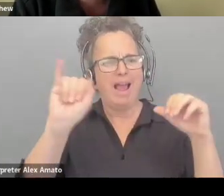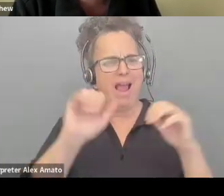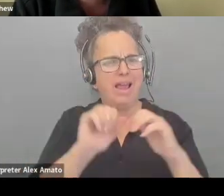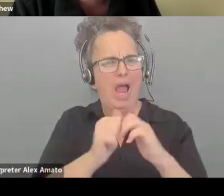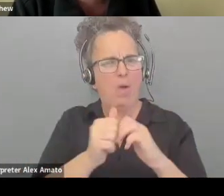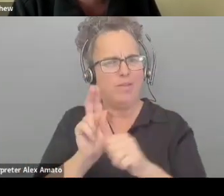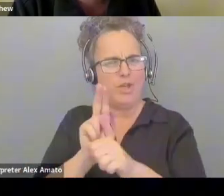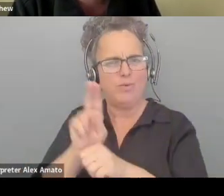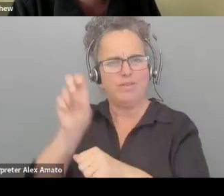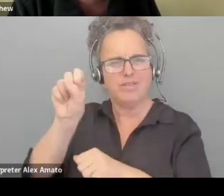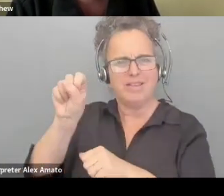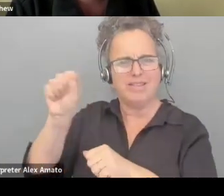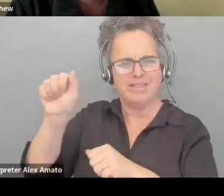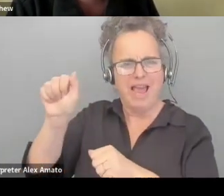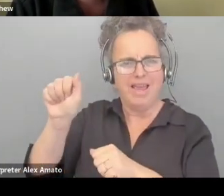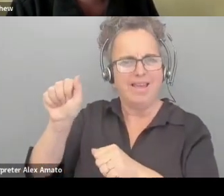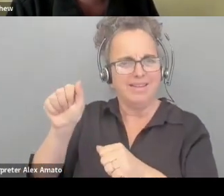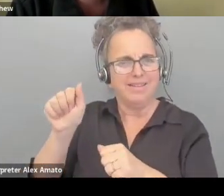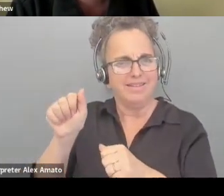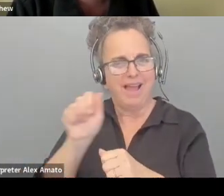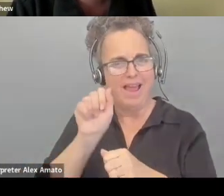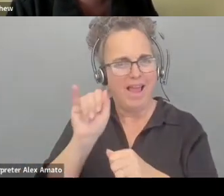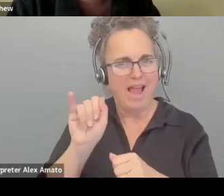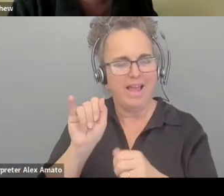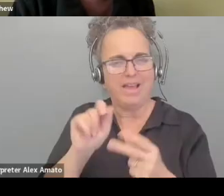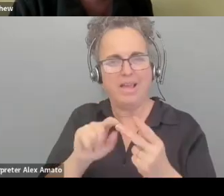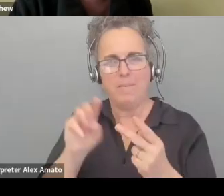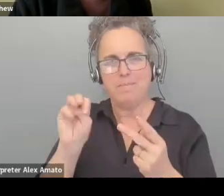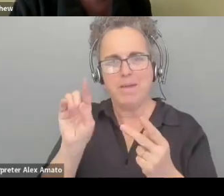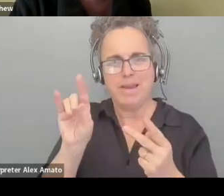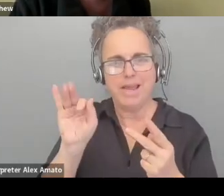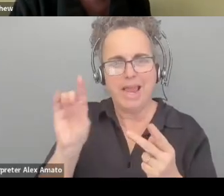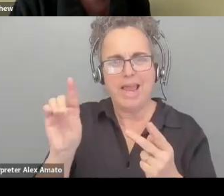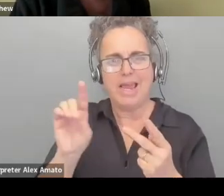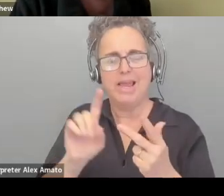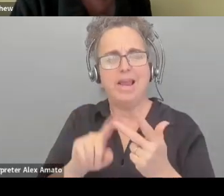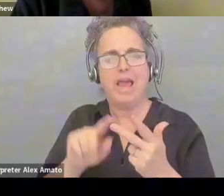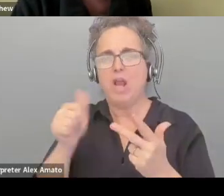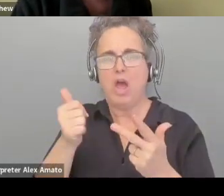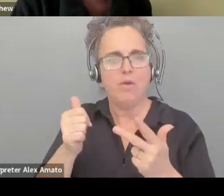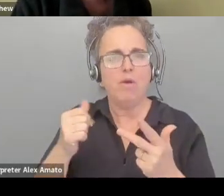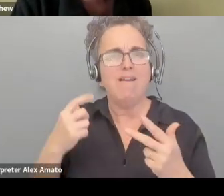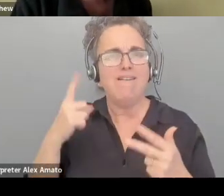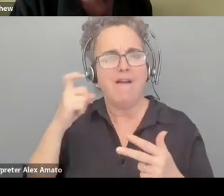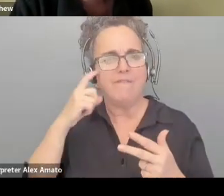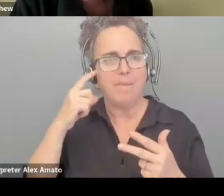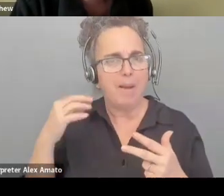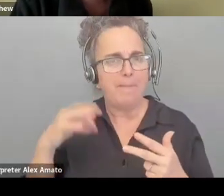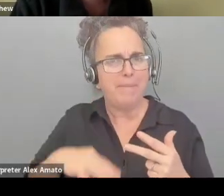administration in the United States and with Medicaid and other governmental benefits agencies that will disrupt benefits